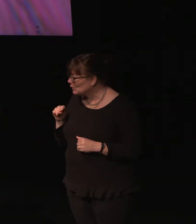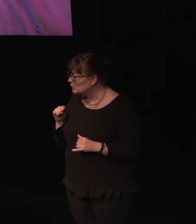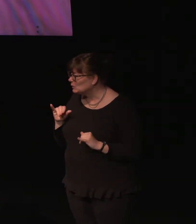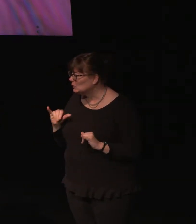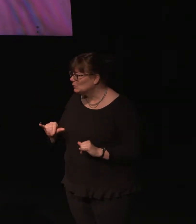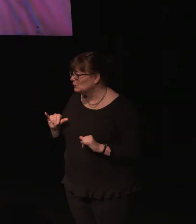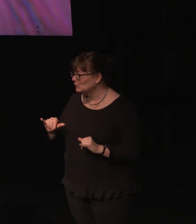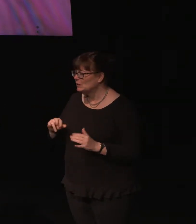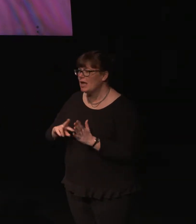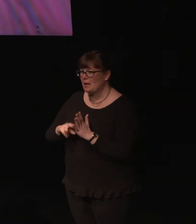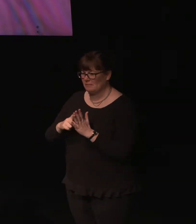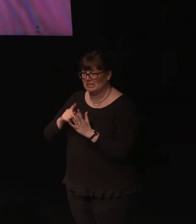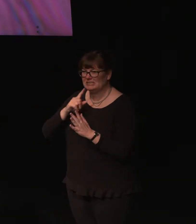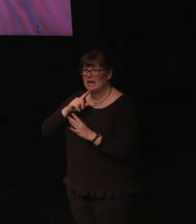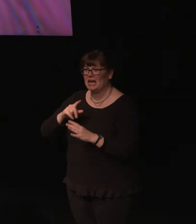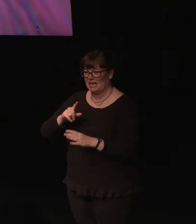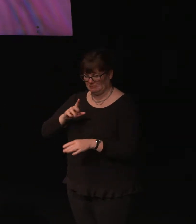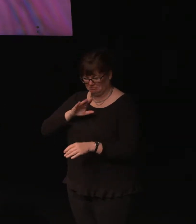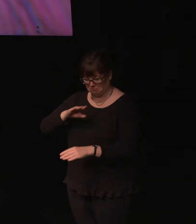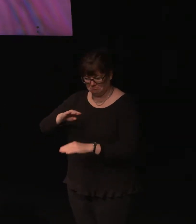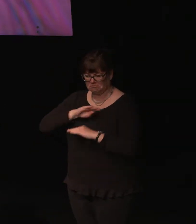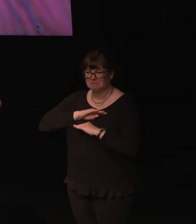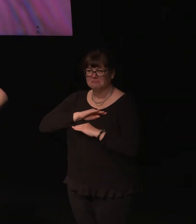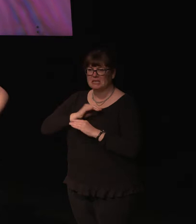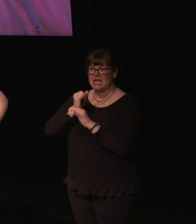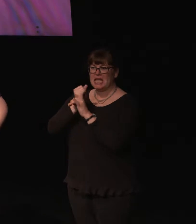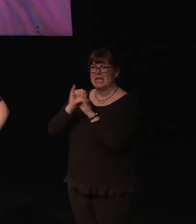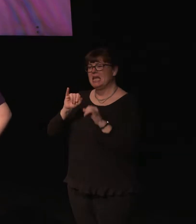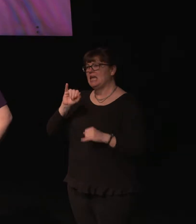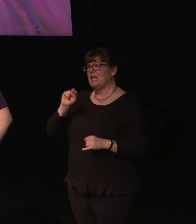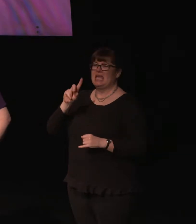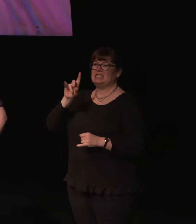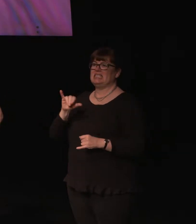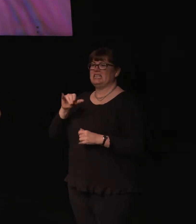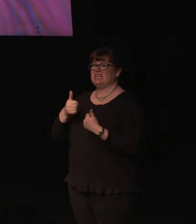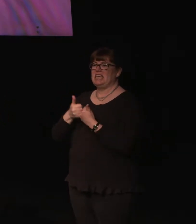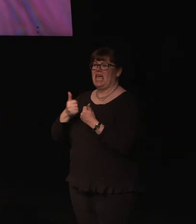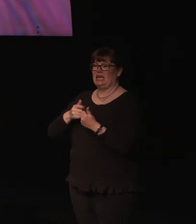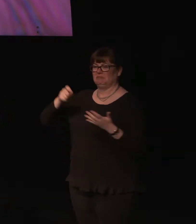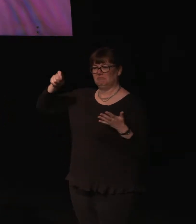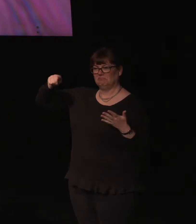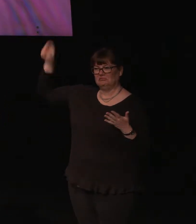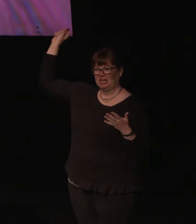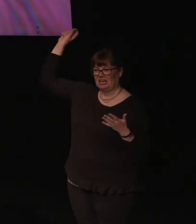fulfilled the mission statement of being an indie game developer. AUDIENCE LAUGHS So my name is Jay Kidd,